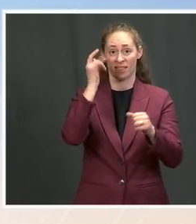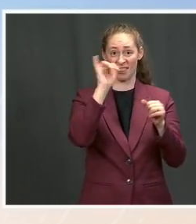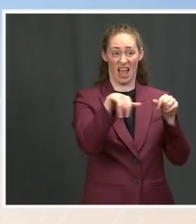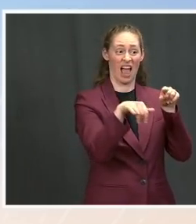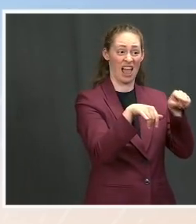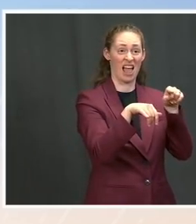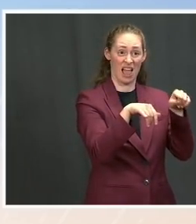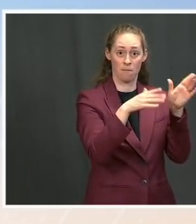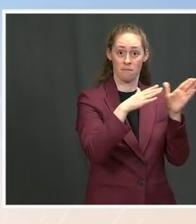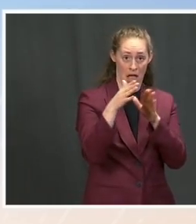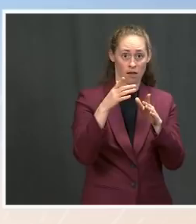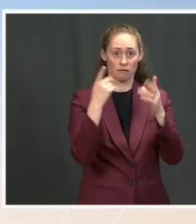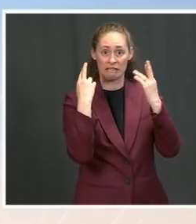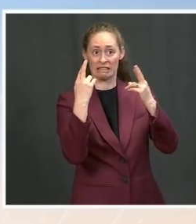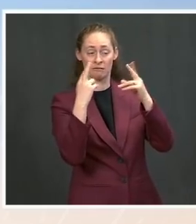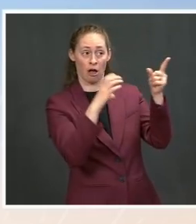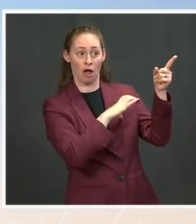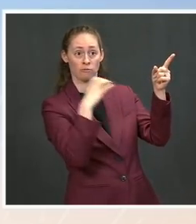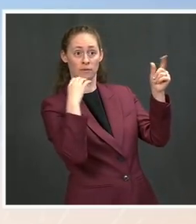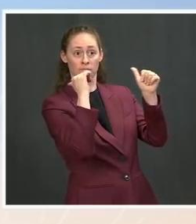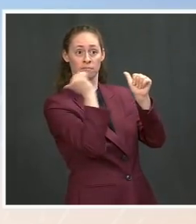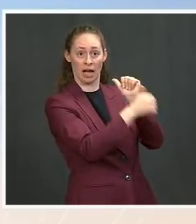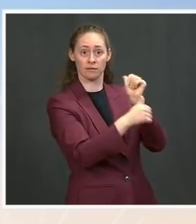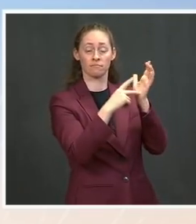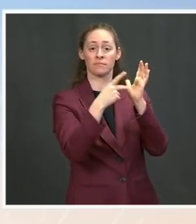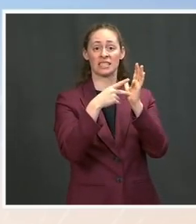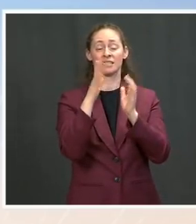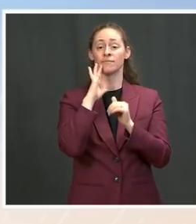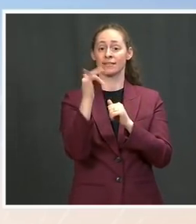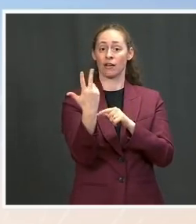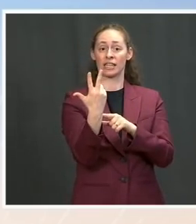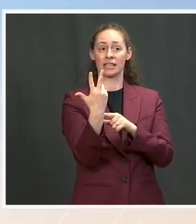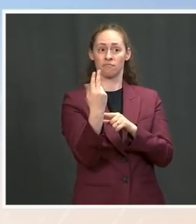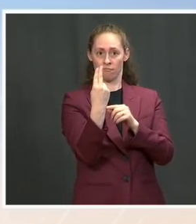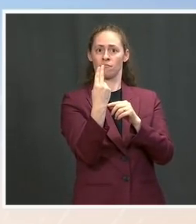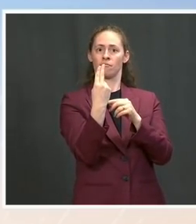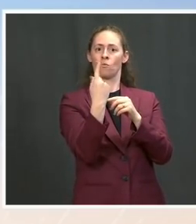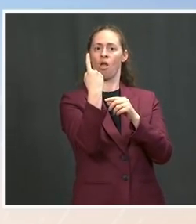I mean, is that what the White House favors -- or separately? What's the position right now?